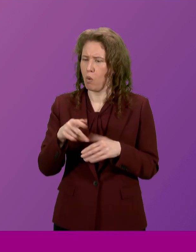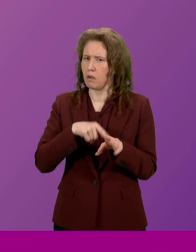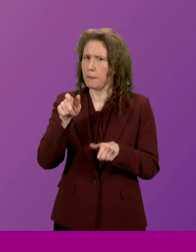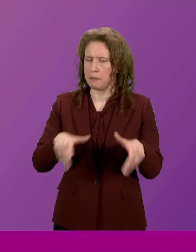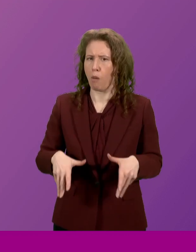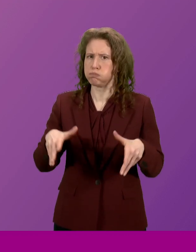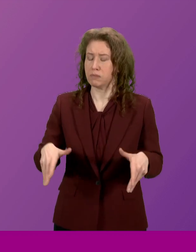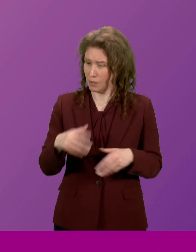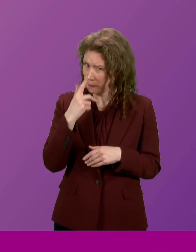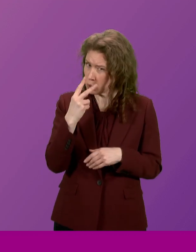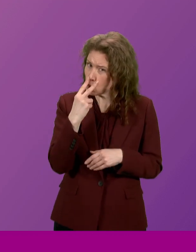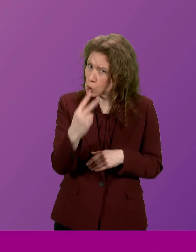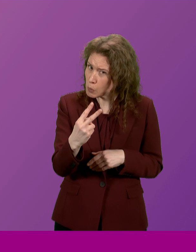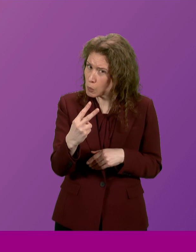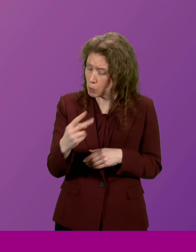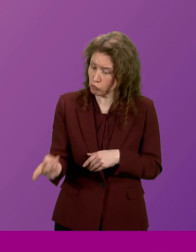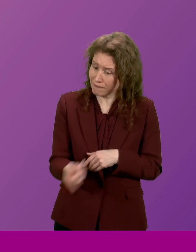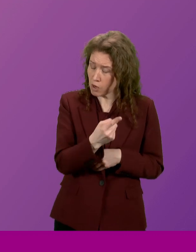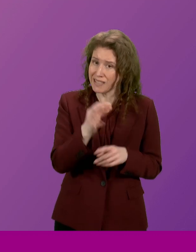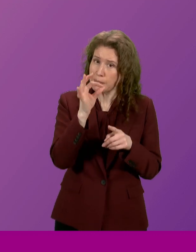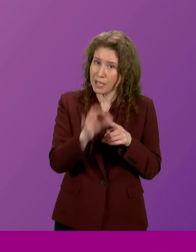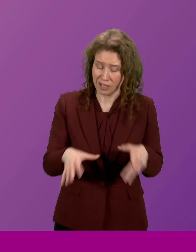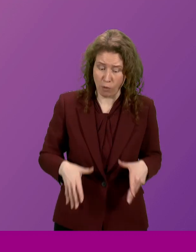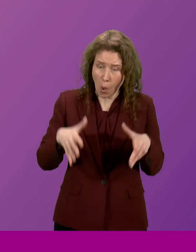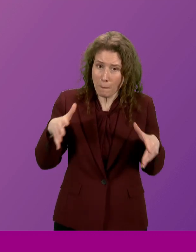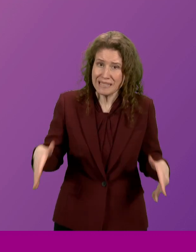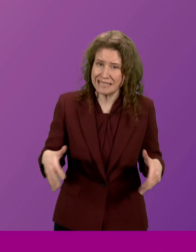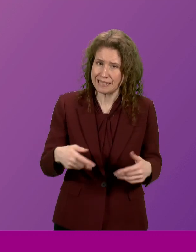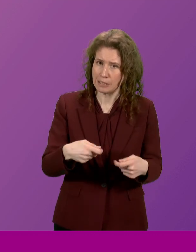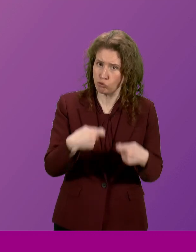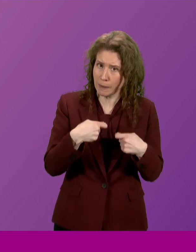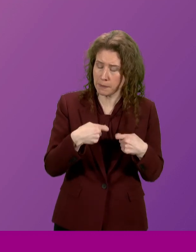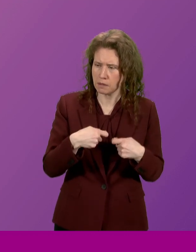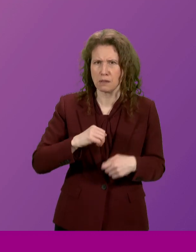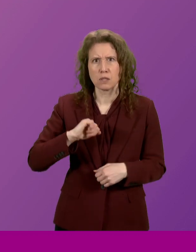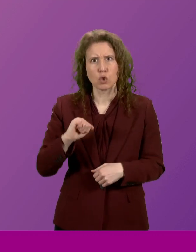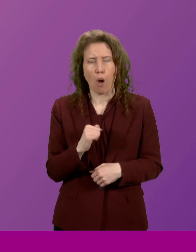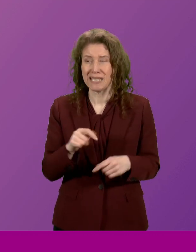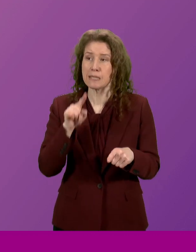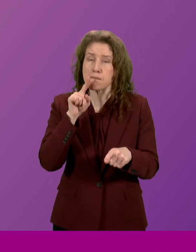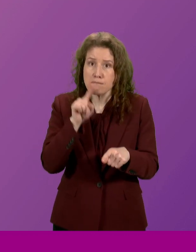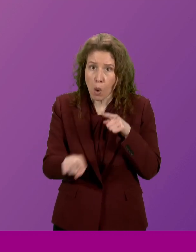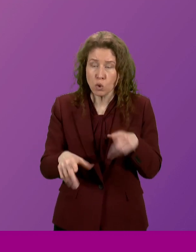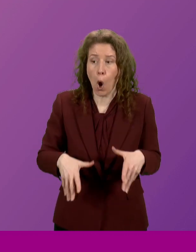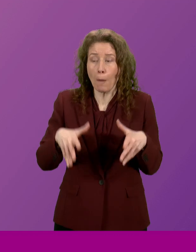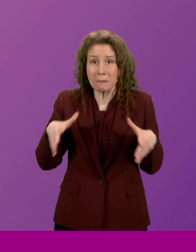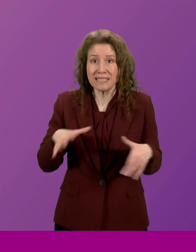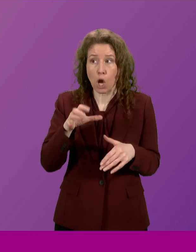as young as two being referred for specialist obesity treatment. Scotland is the most obese country in Europe, which is costing the Scottish